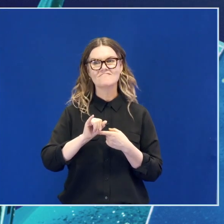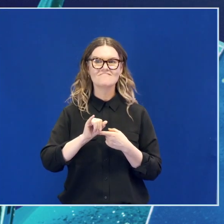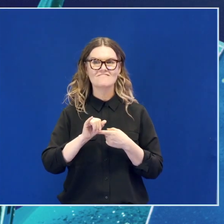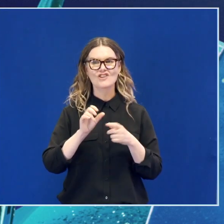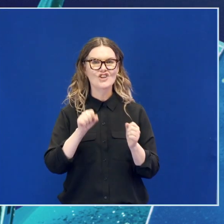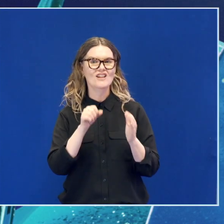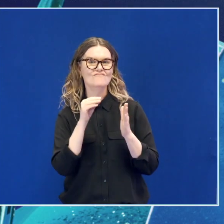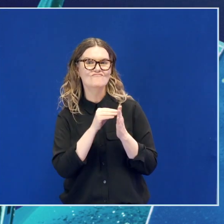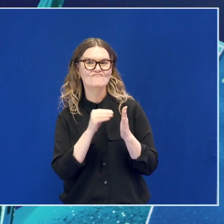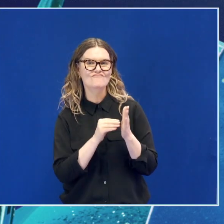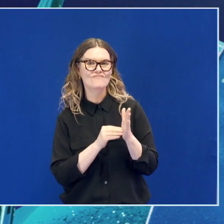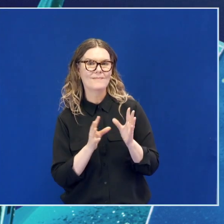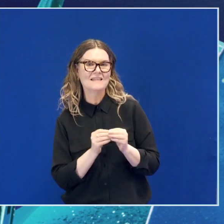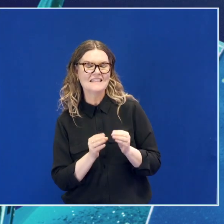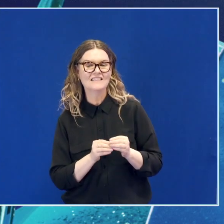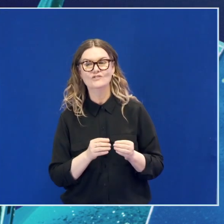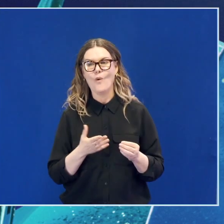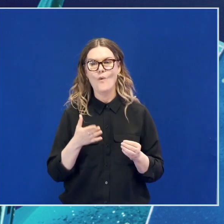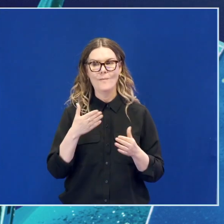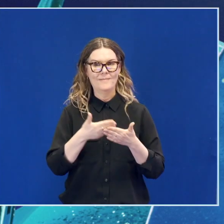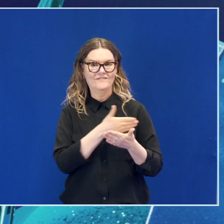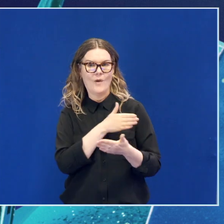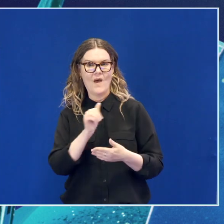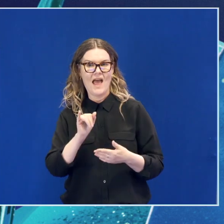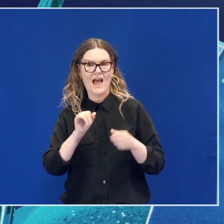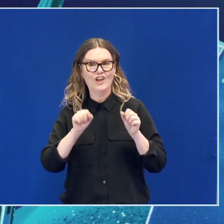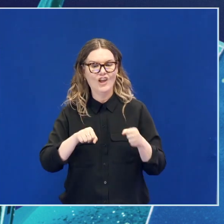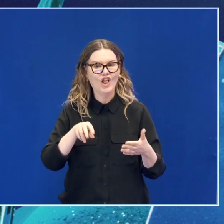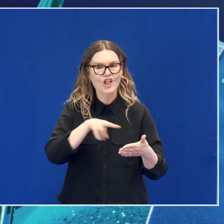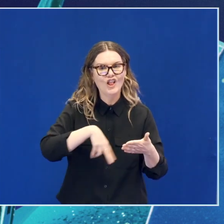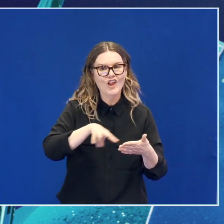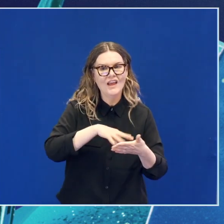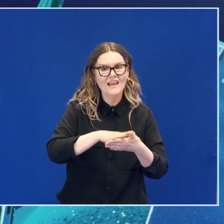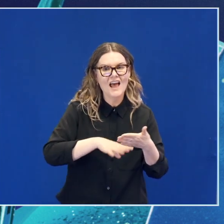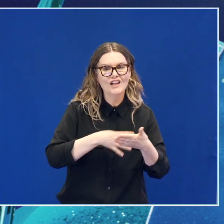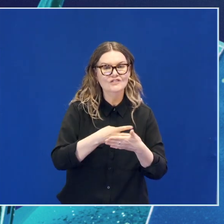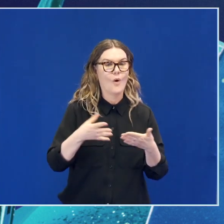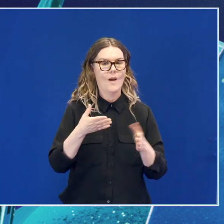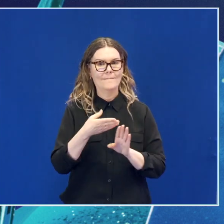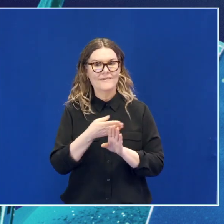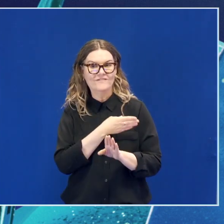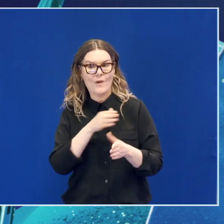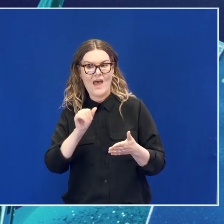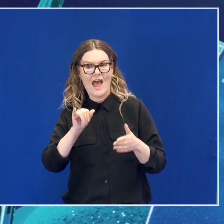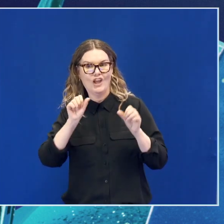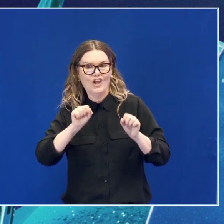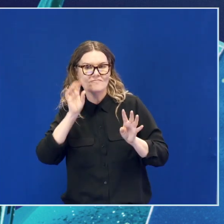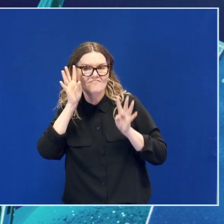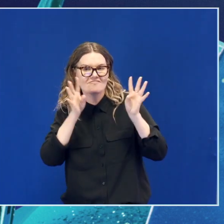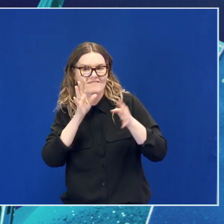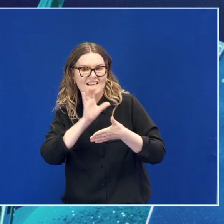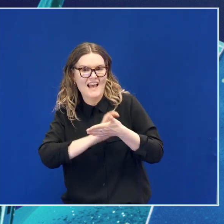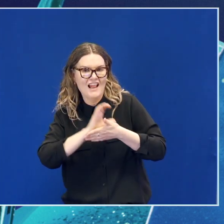invites, employees would have to really sometimes fight to get